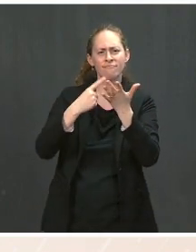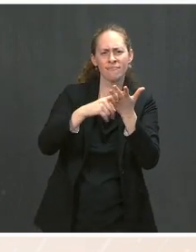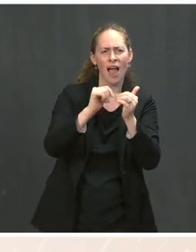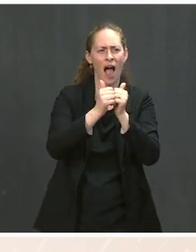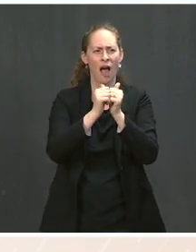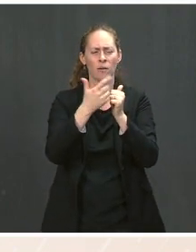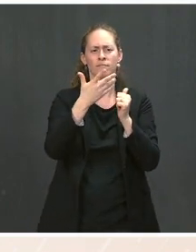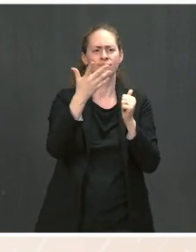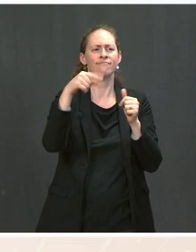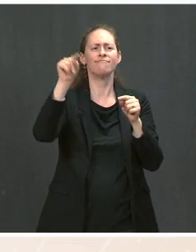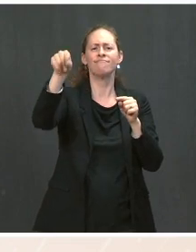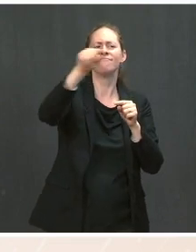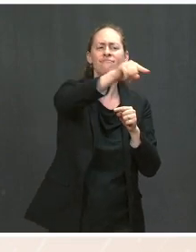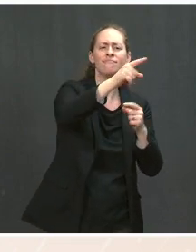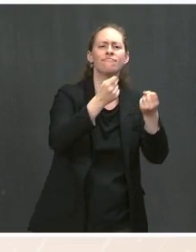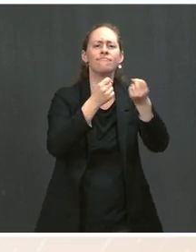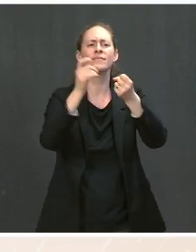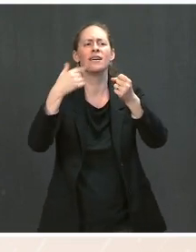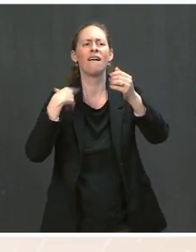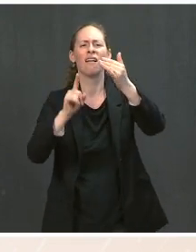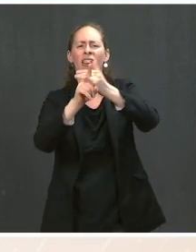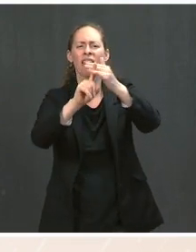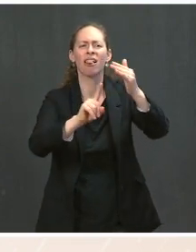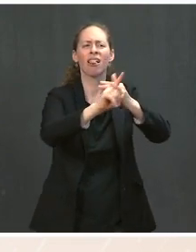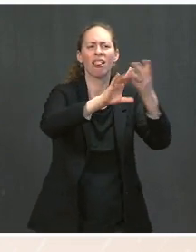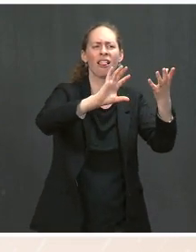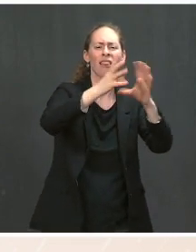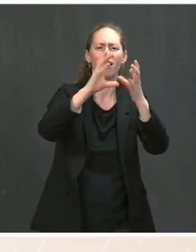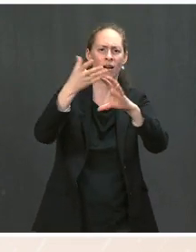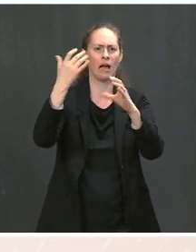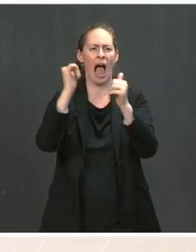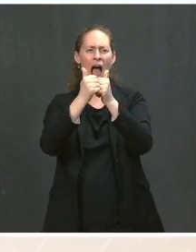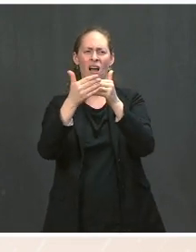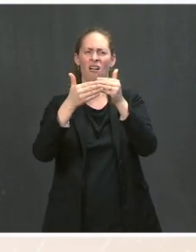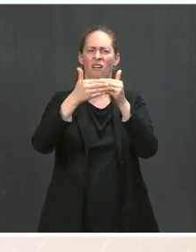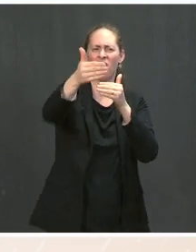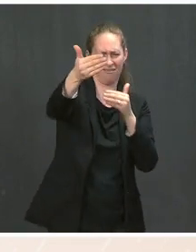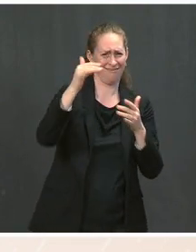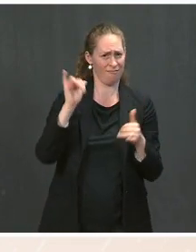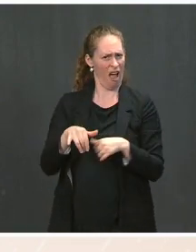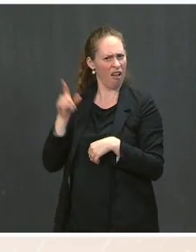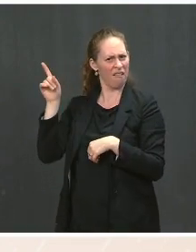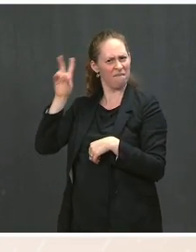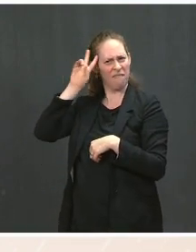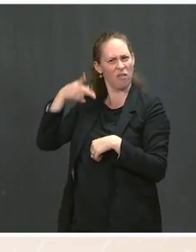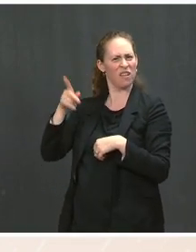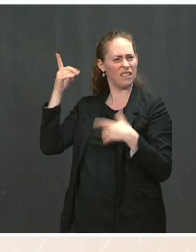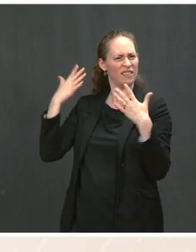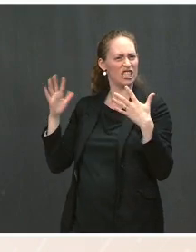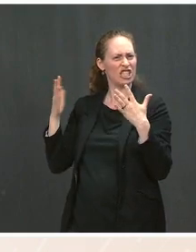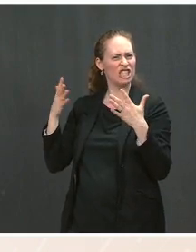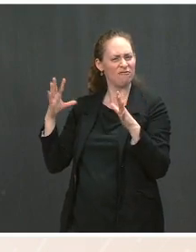to address the root causes over the long-term, that's the role that the Vice President is playing. That is certainly a significant role.